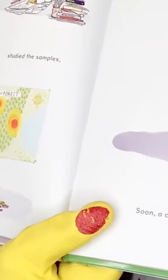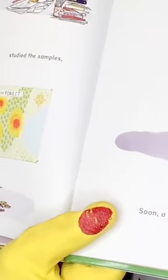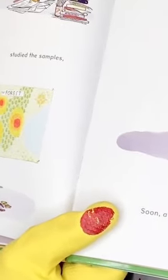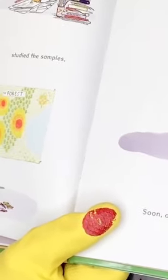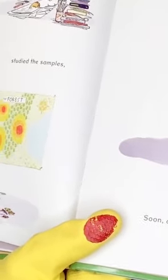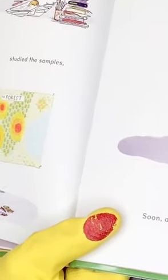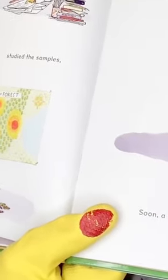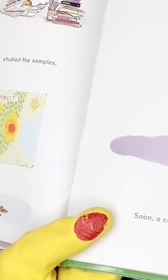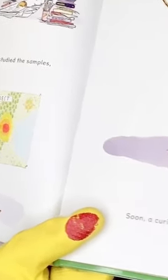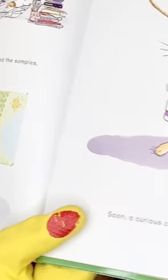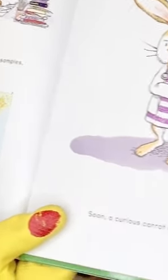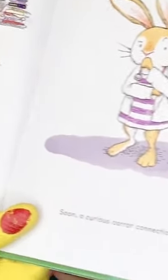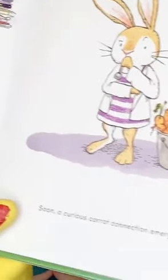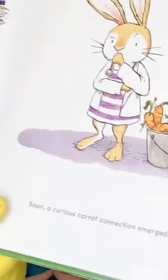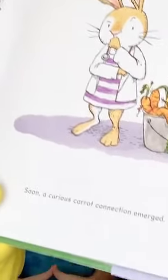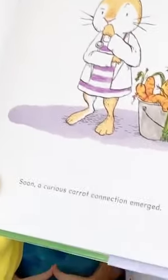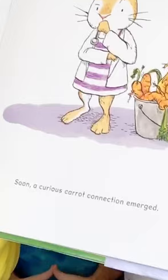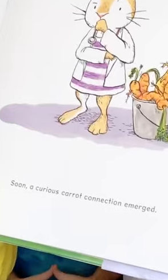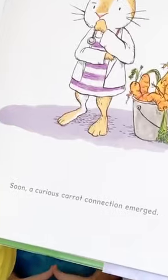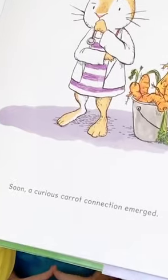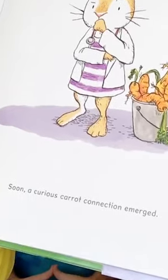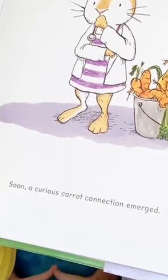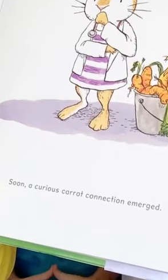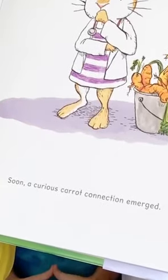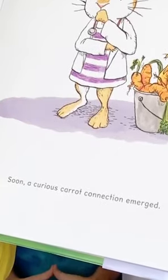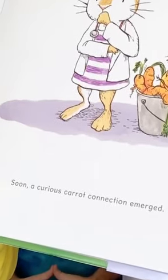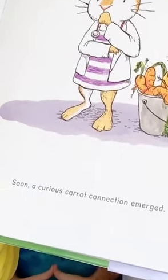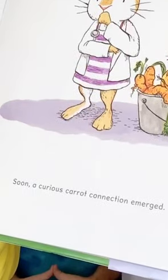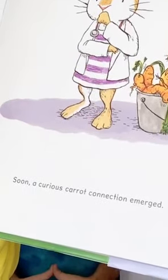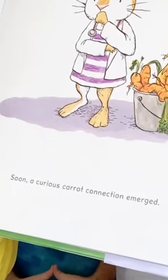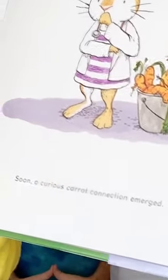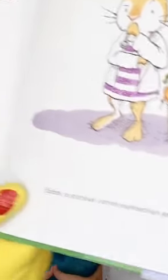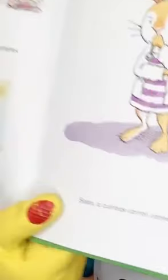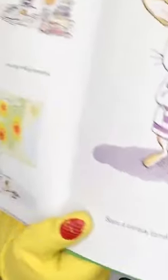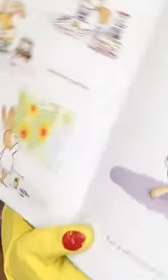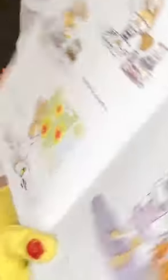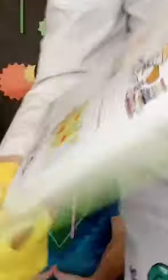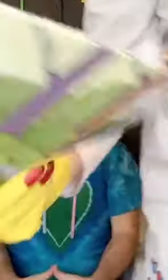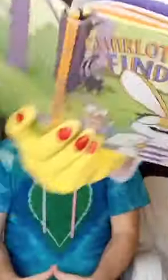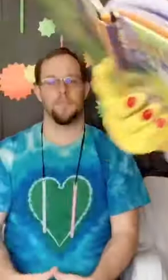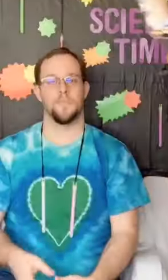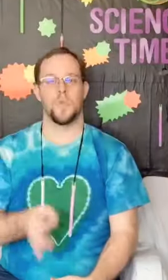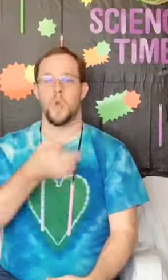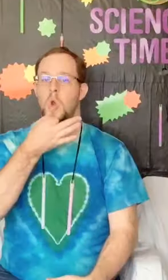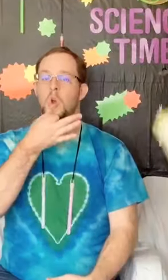carrot connection emerged. There's carrots. Let's see what happens